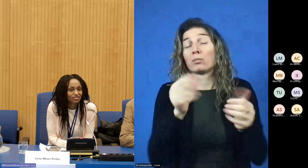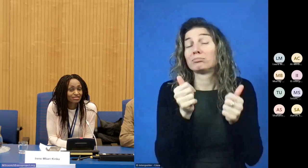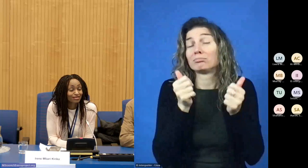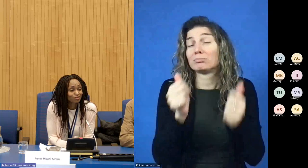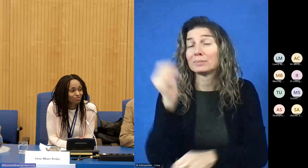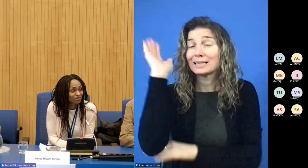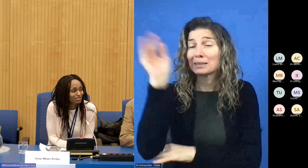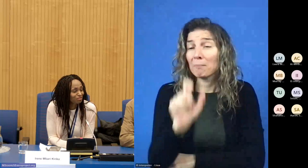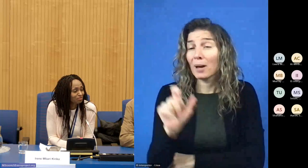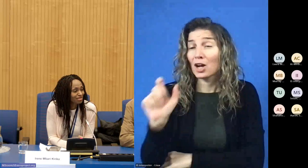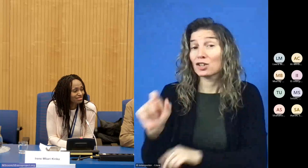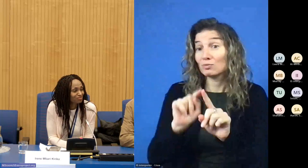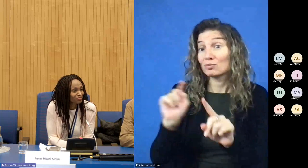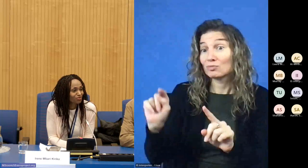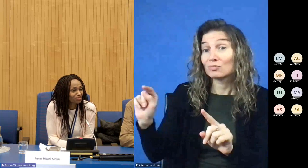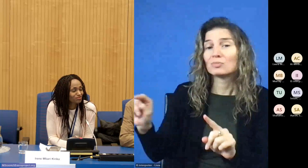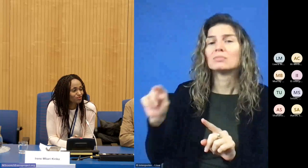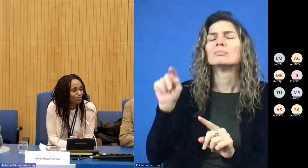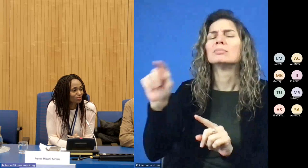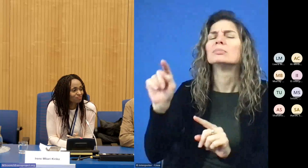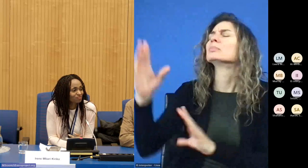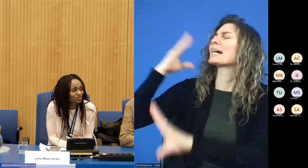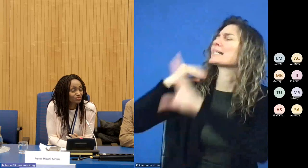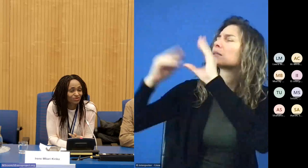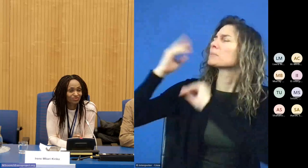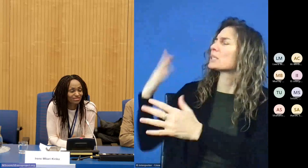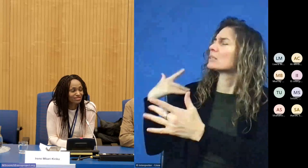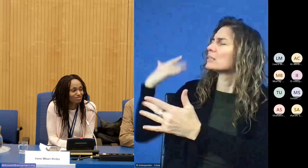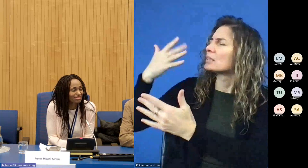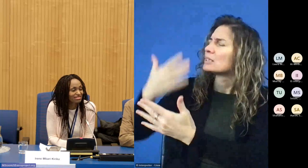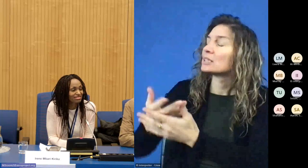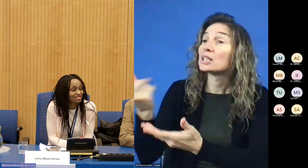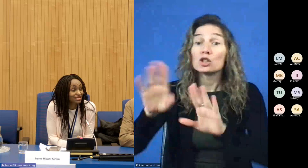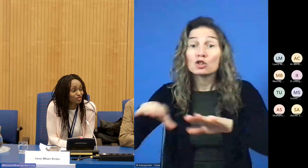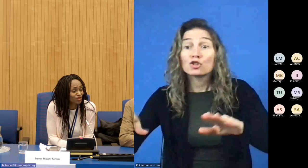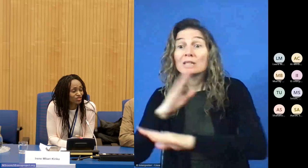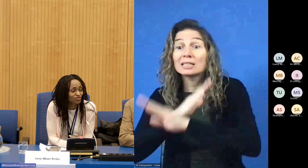with us their experience in implementing programs for children with disabilities in the education